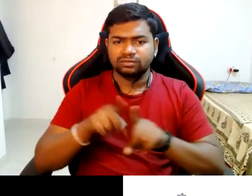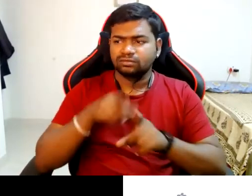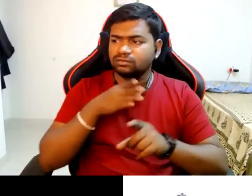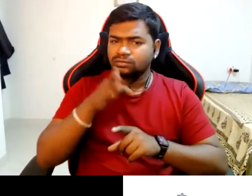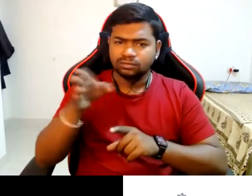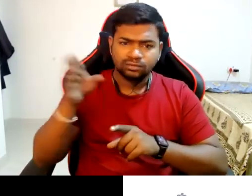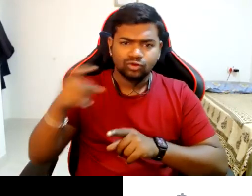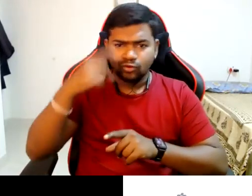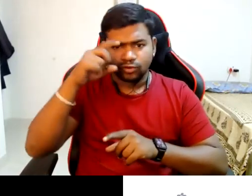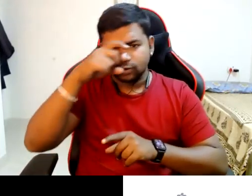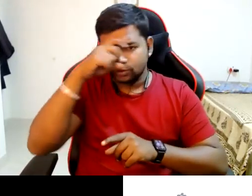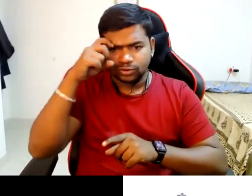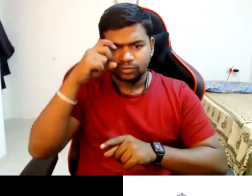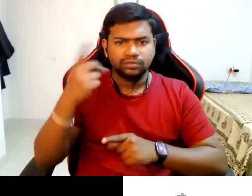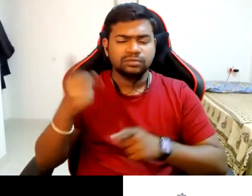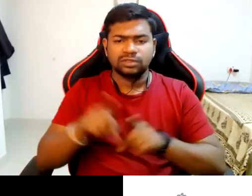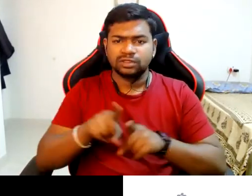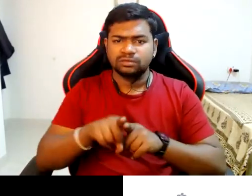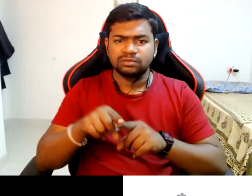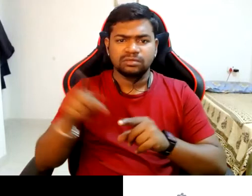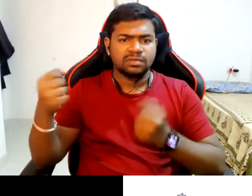It was not even existing.